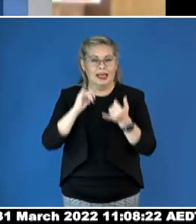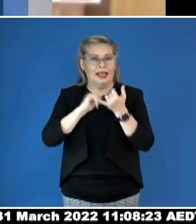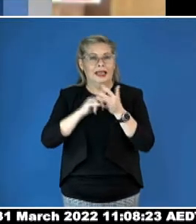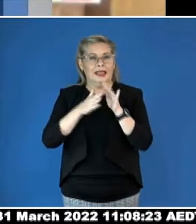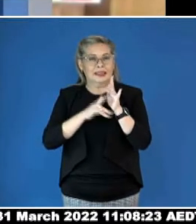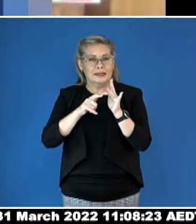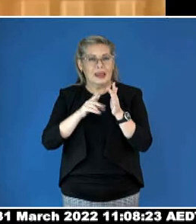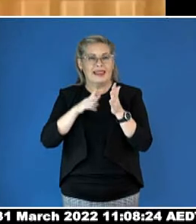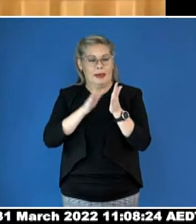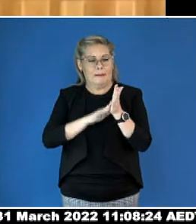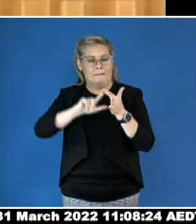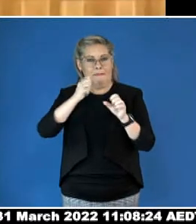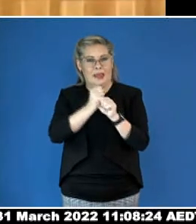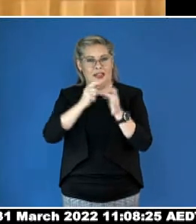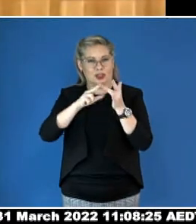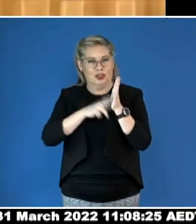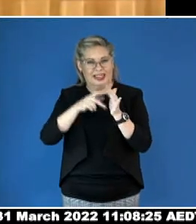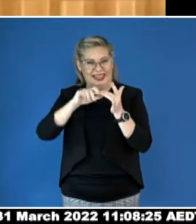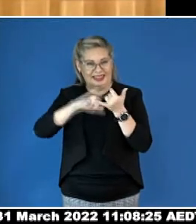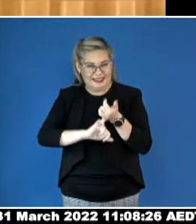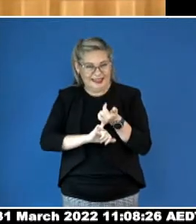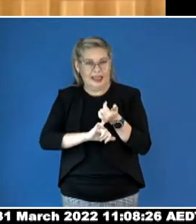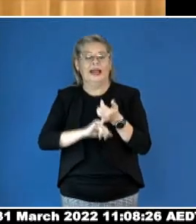What's that?